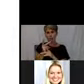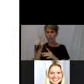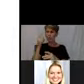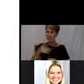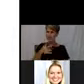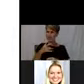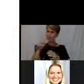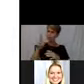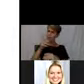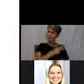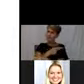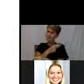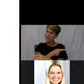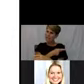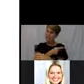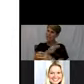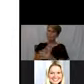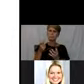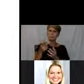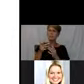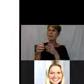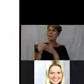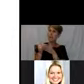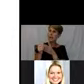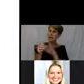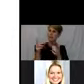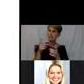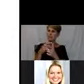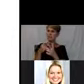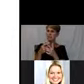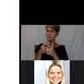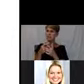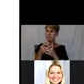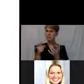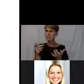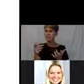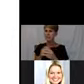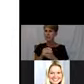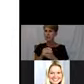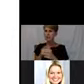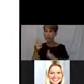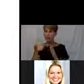I know you've all heard of patient centered care. And in my deranged mind, what has happened to patient centered care